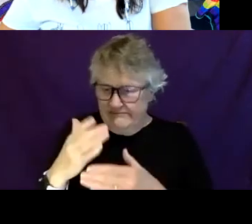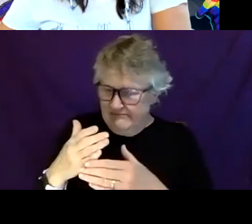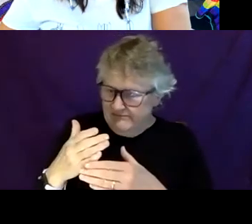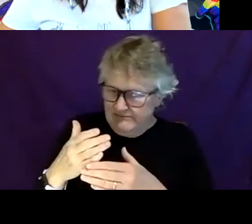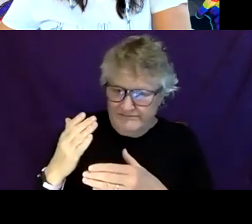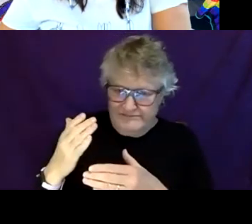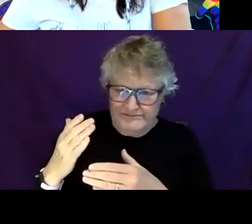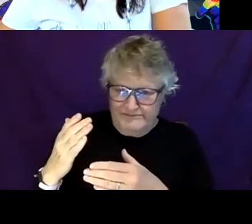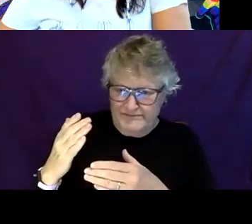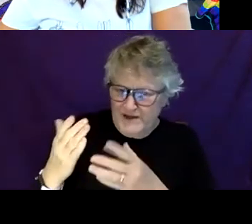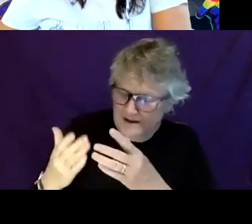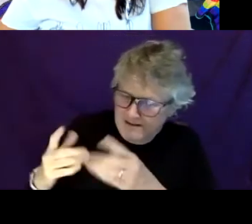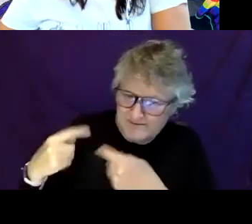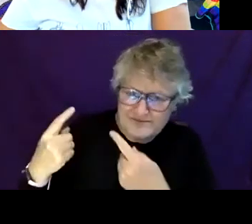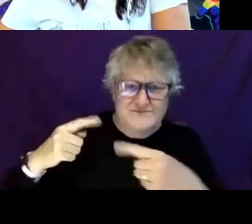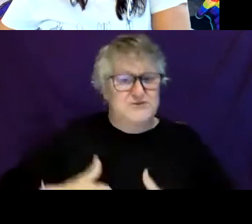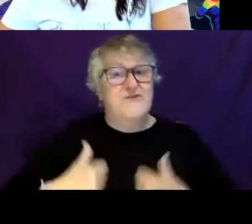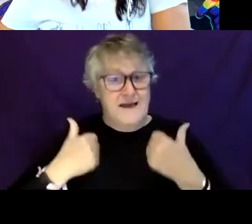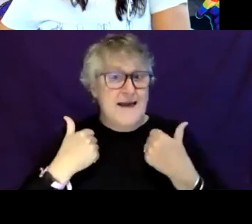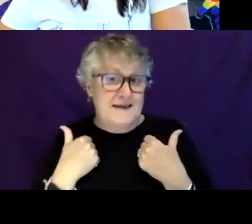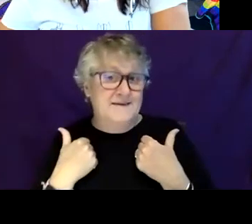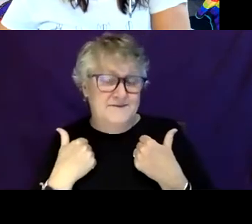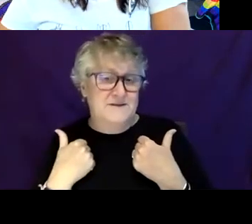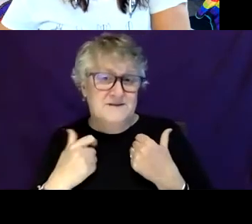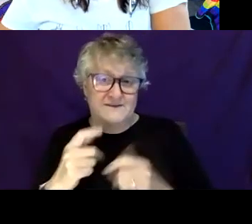And